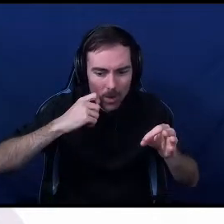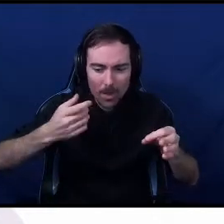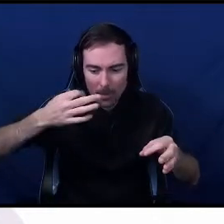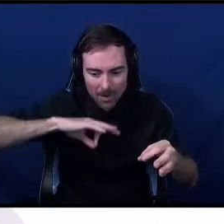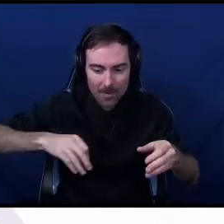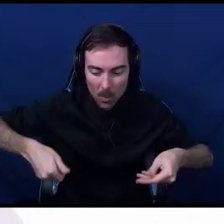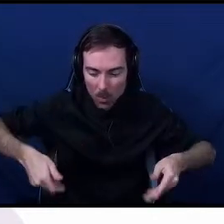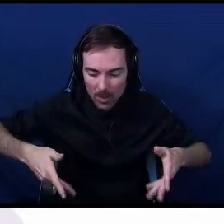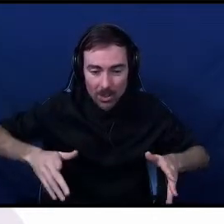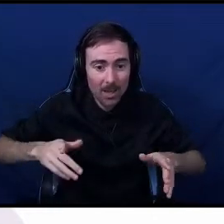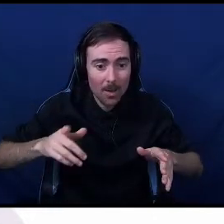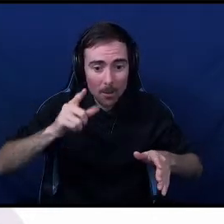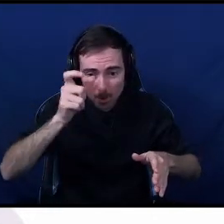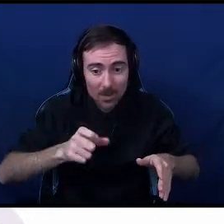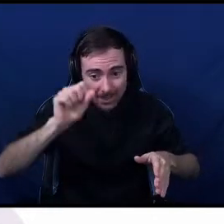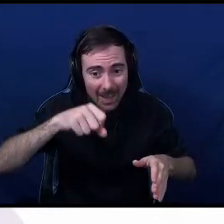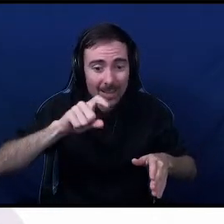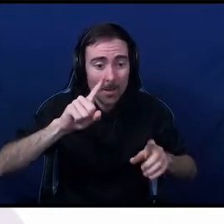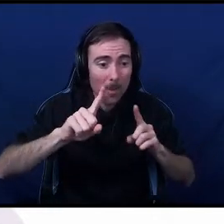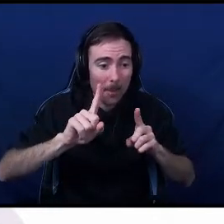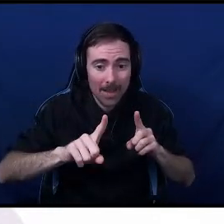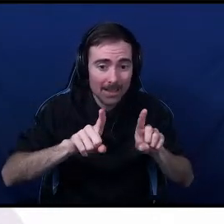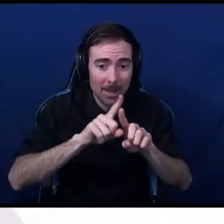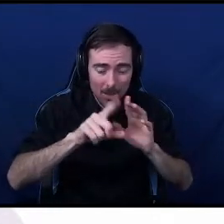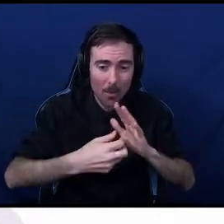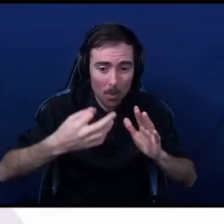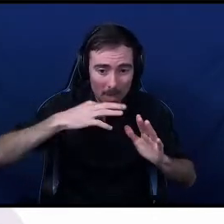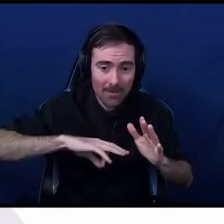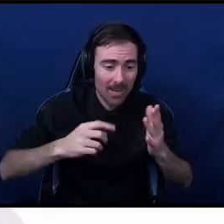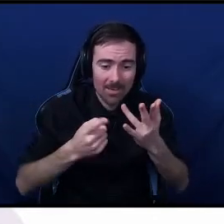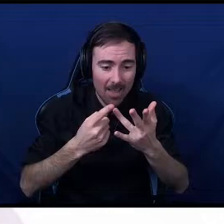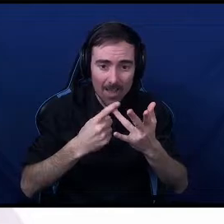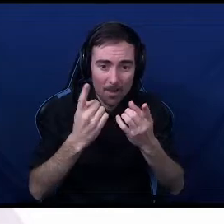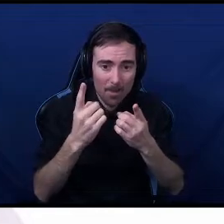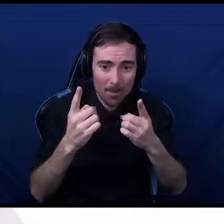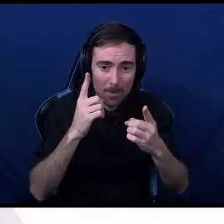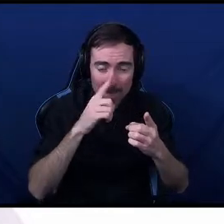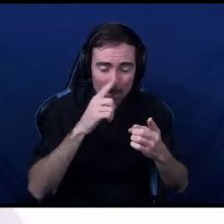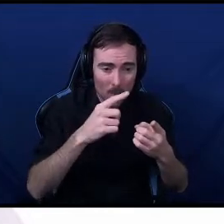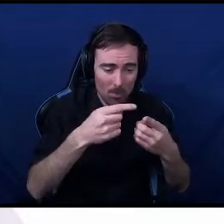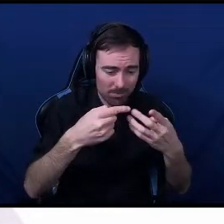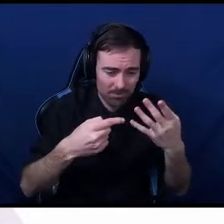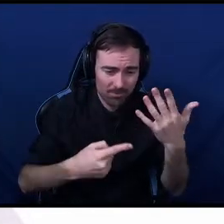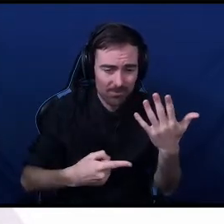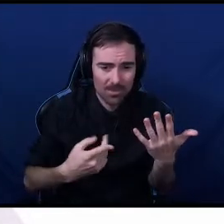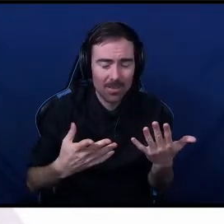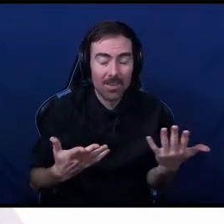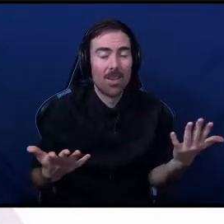and people as well. So I think, you know, if you look at risk, and then you look at opportunity, that opportunity is